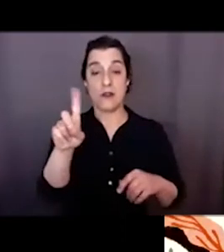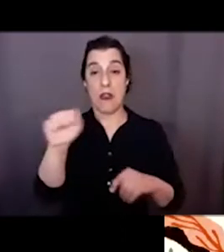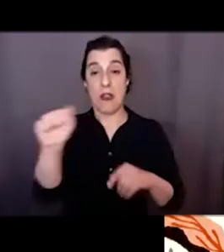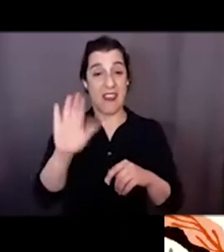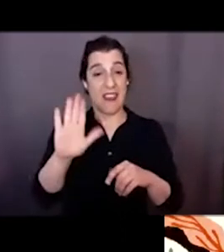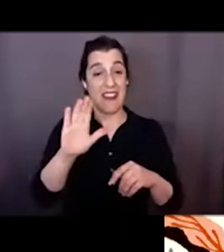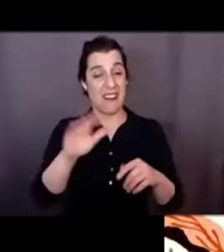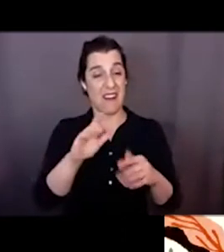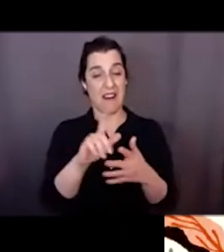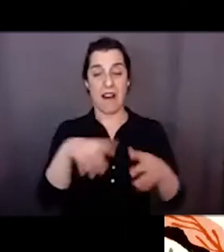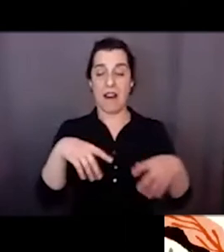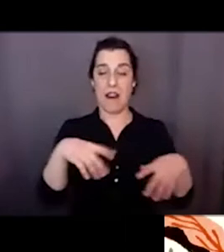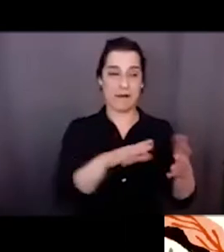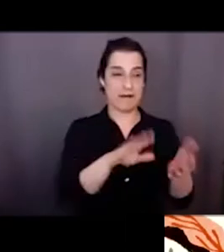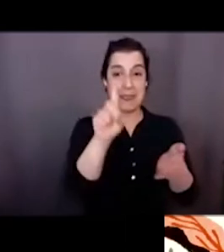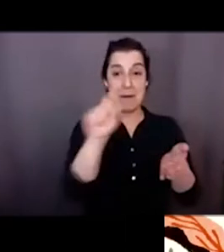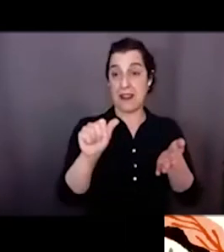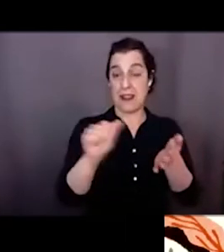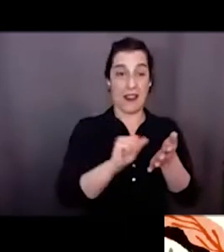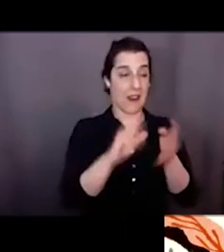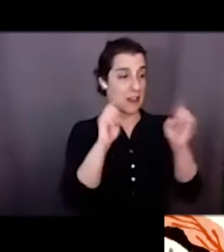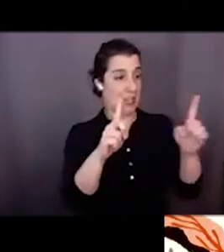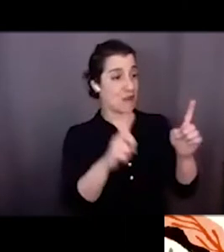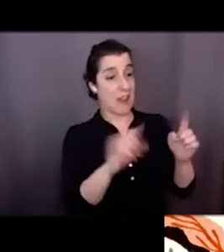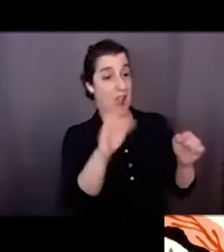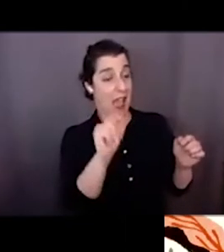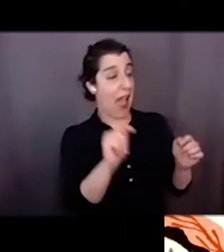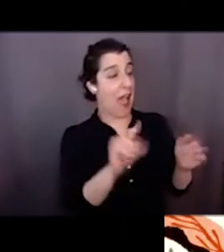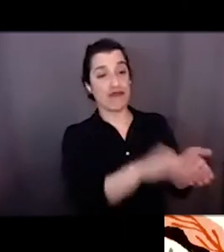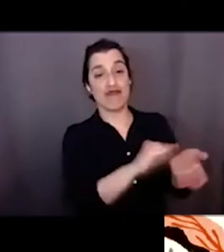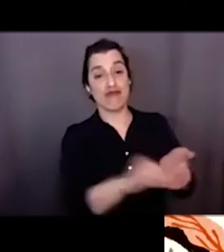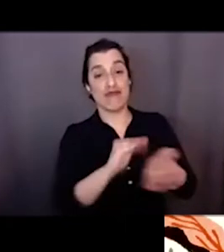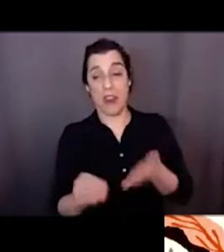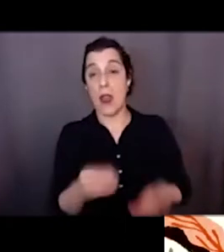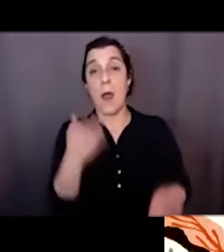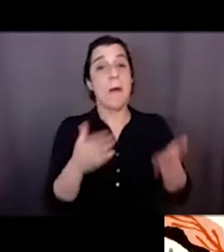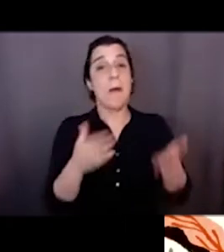Some school systems would rather not provide specialized instruction on things like braille technology,